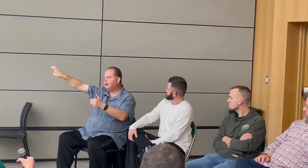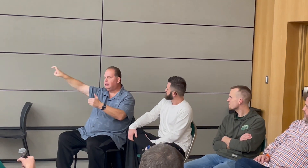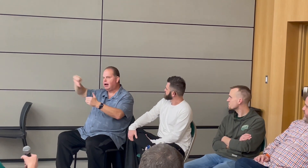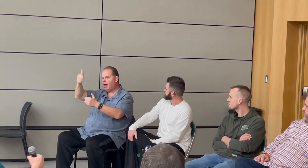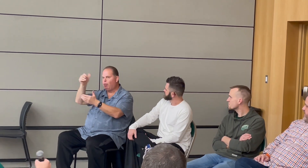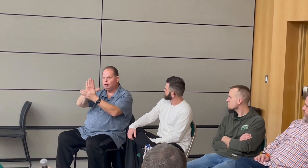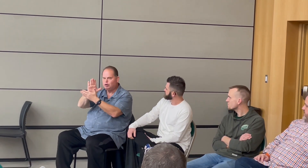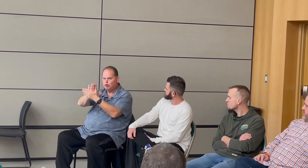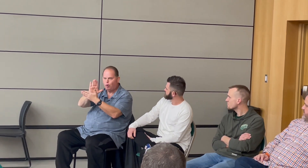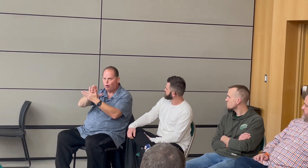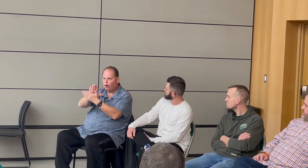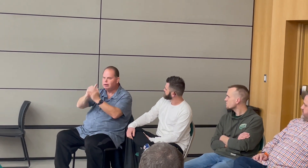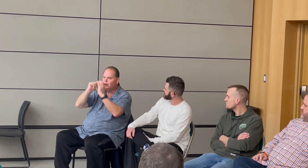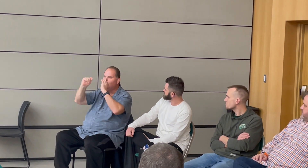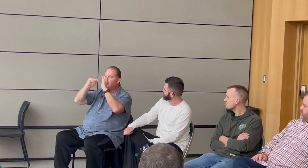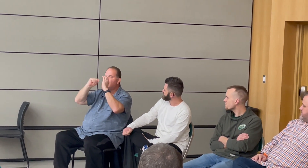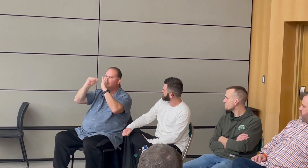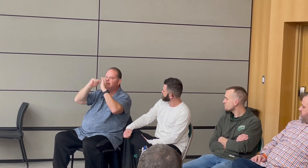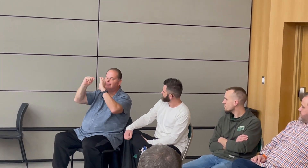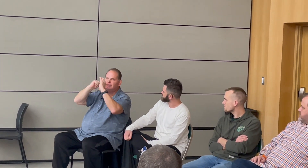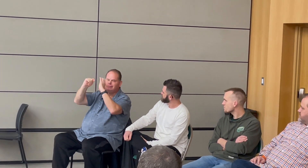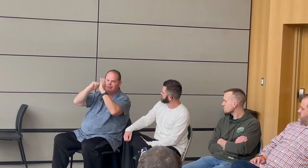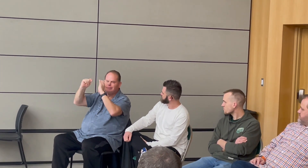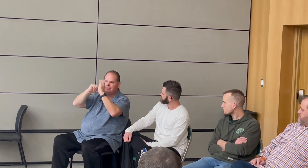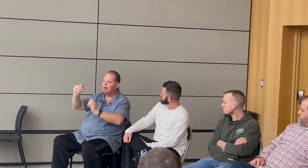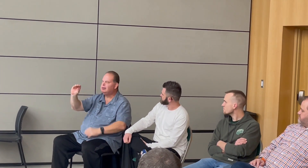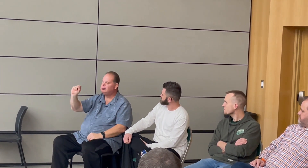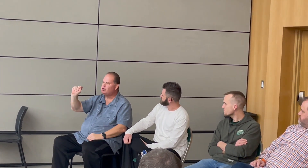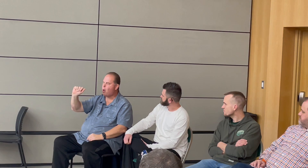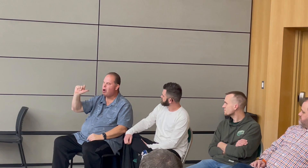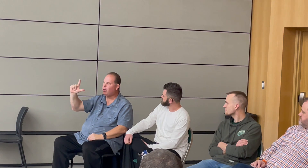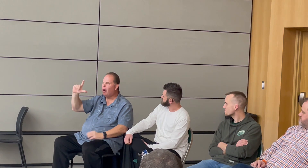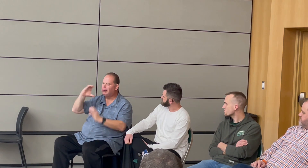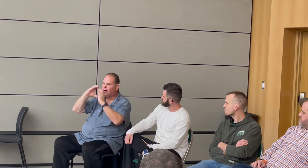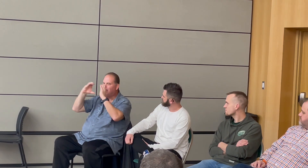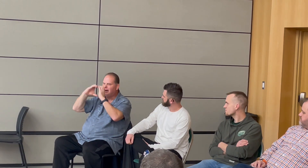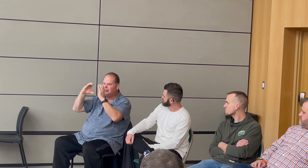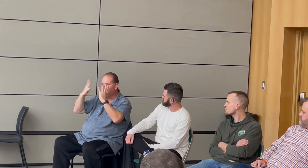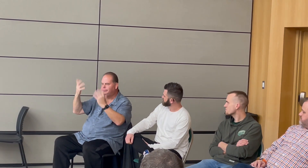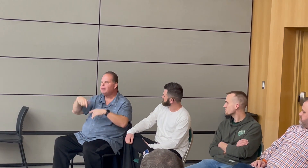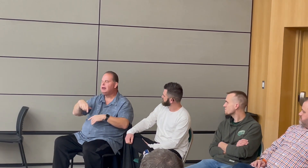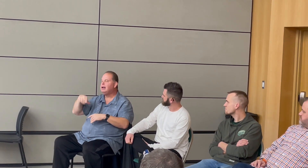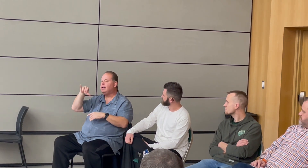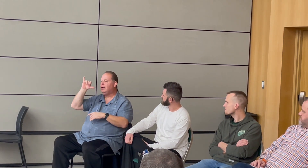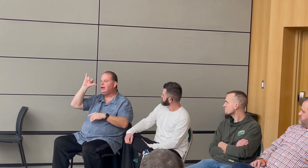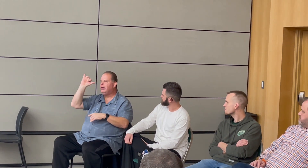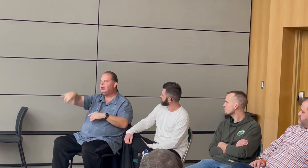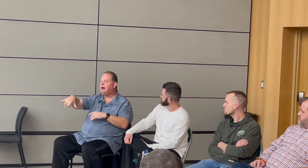second grade um because of that abuse I switched over to a different school that used the total